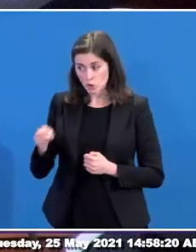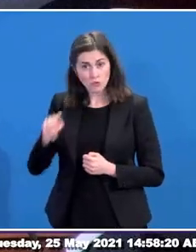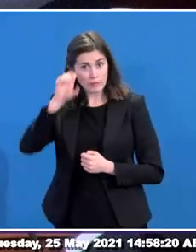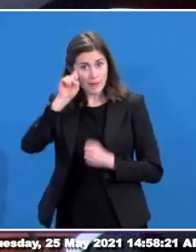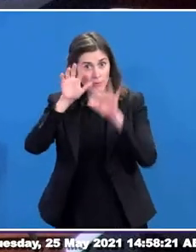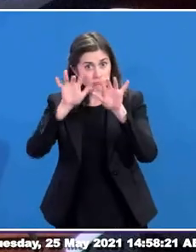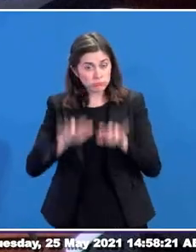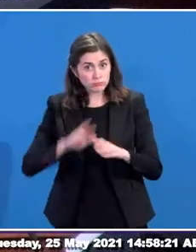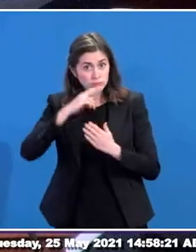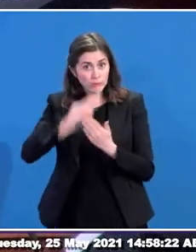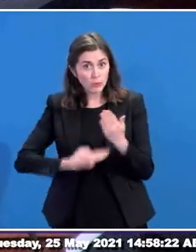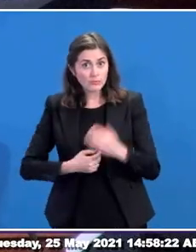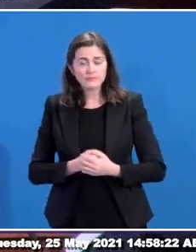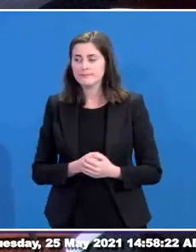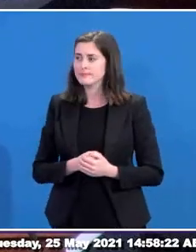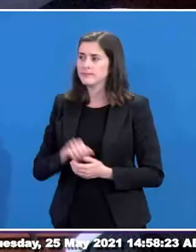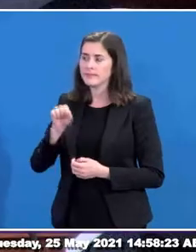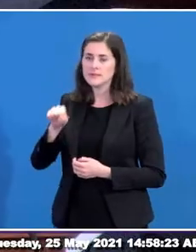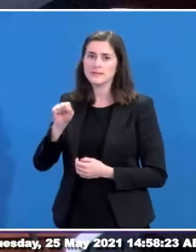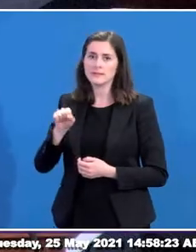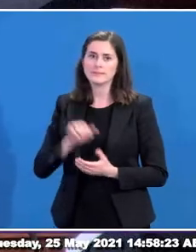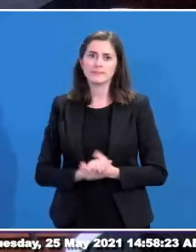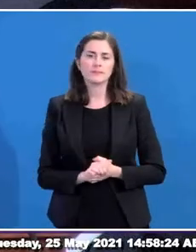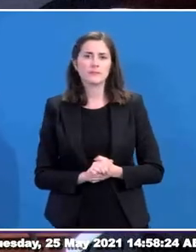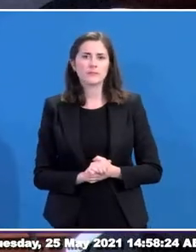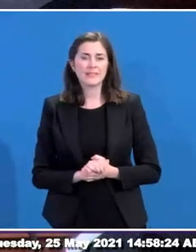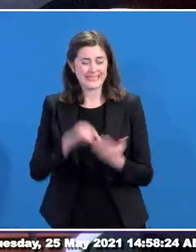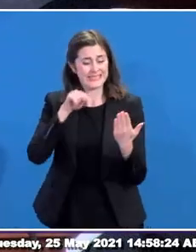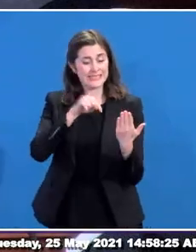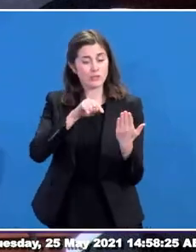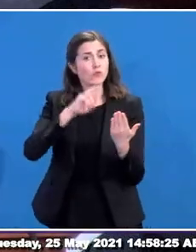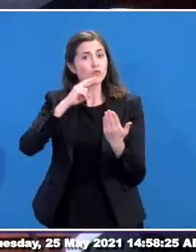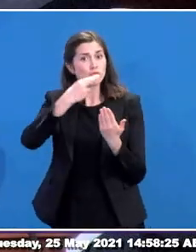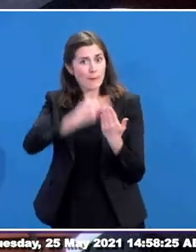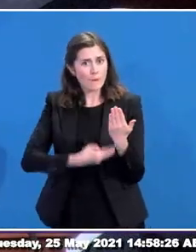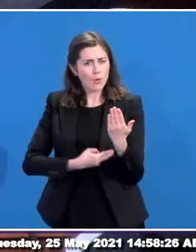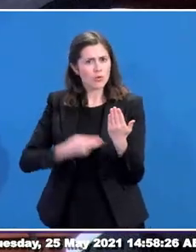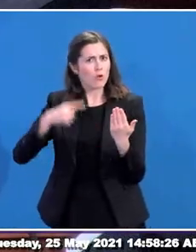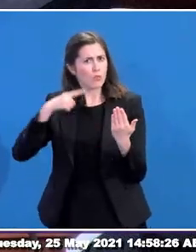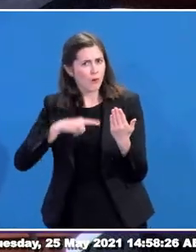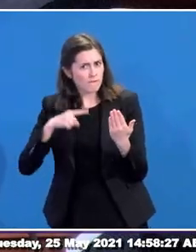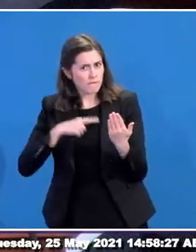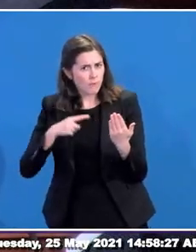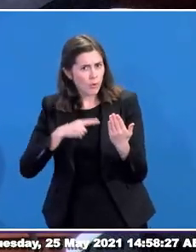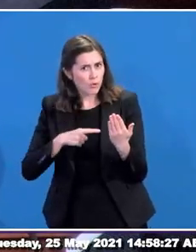Yes. The purpose of this report was to review the anonymous complaint received